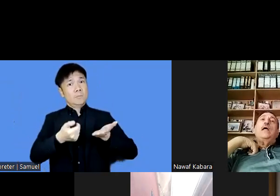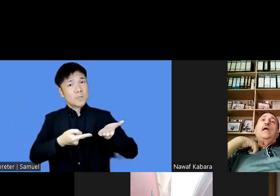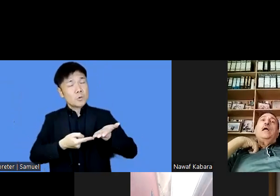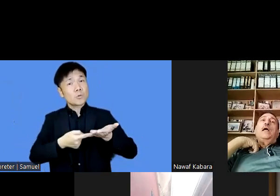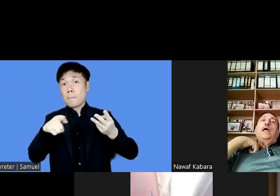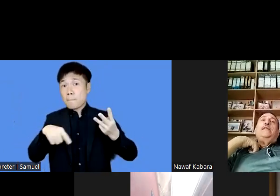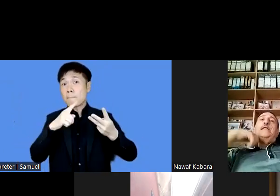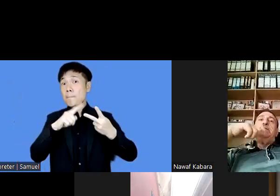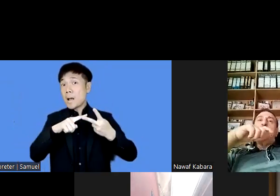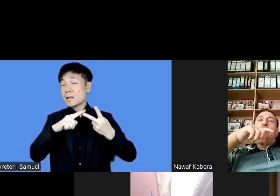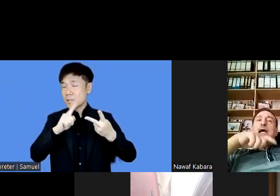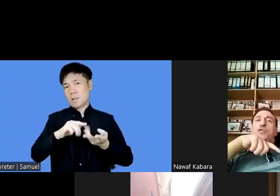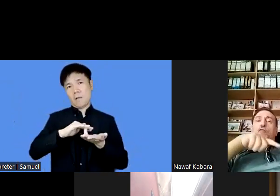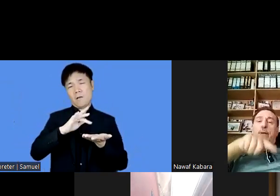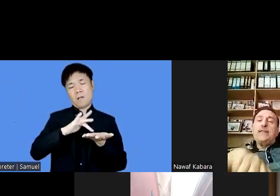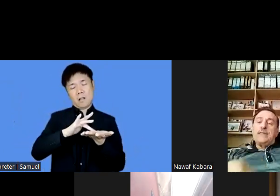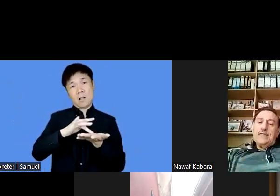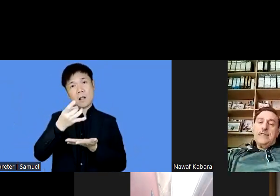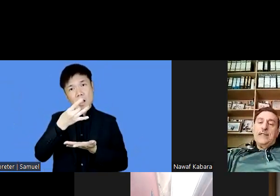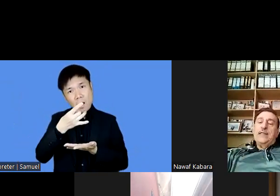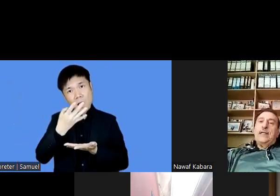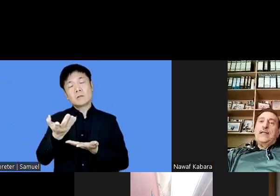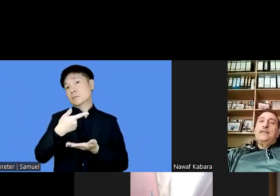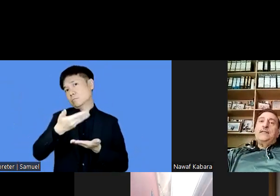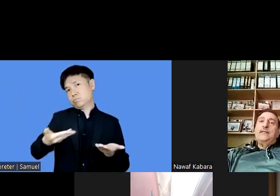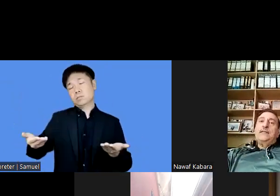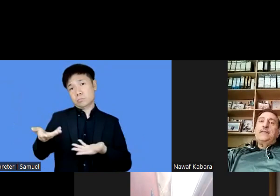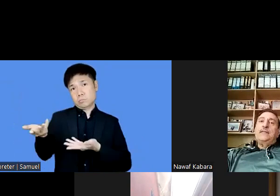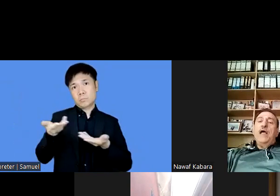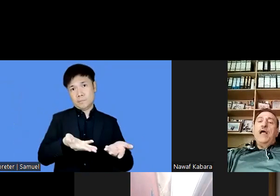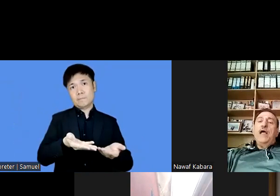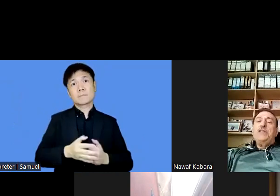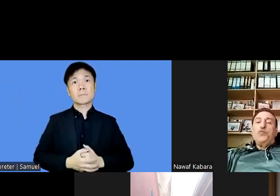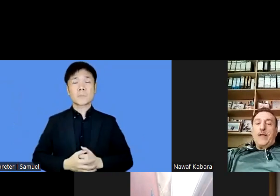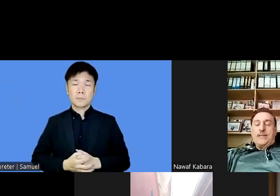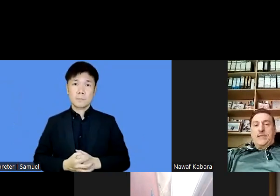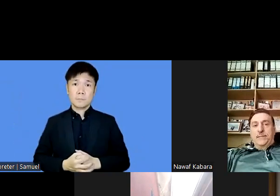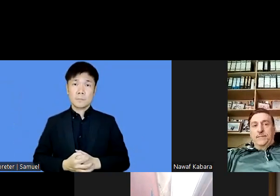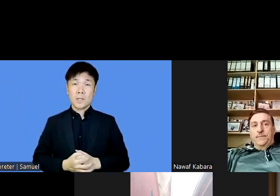These kind of practices never took place.